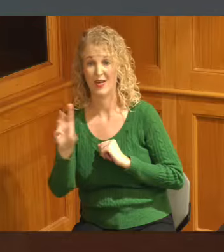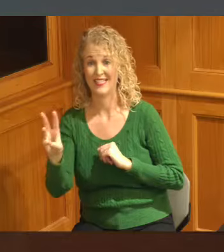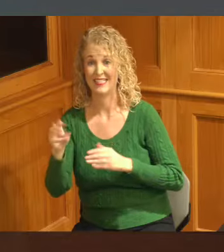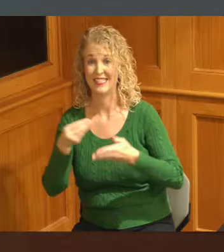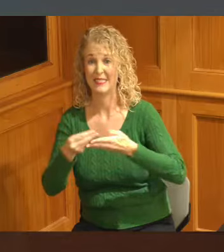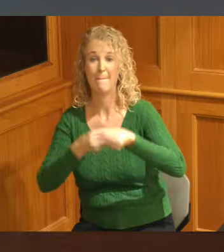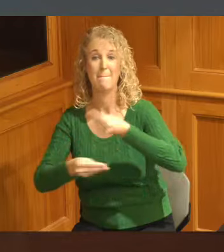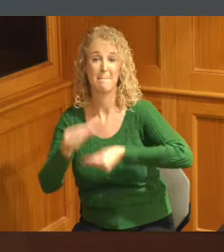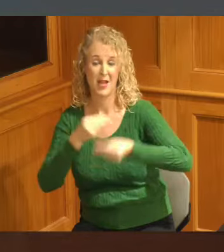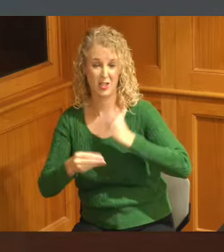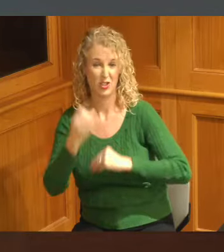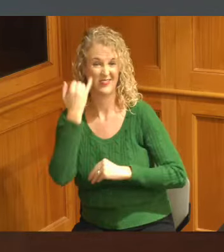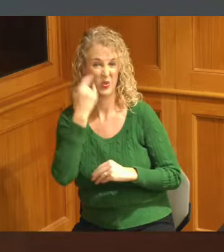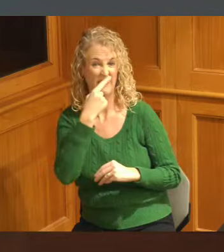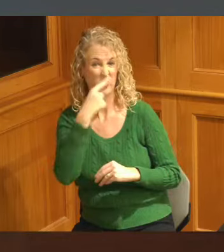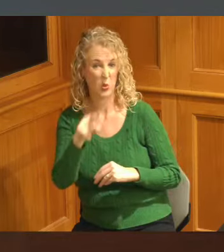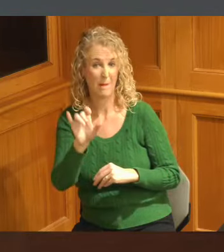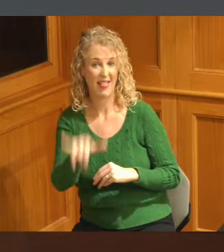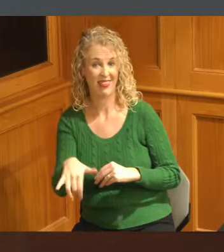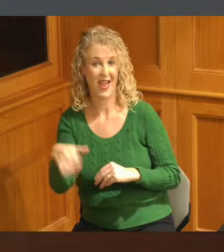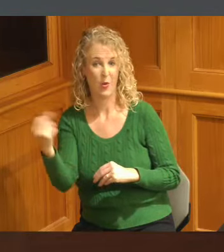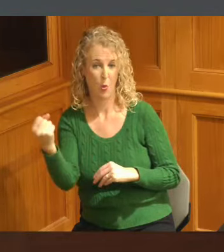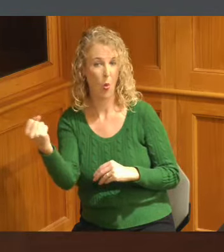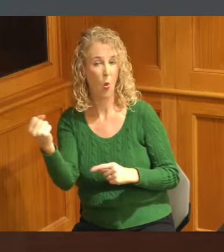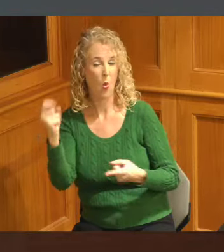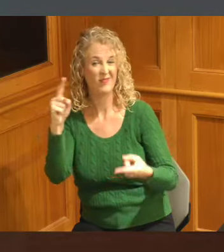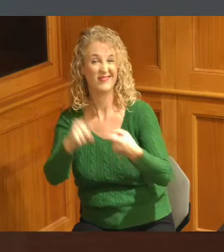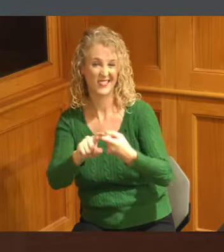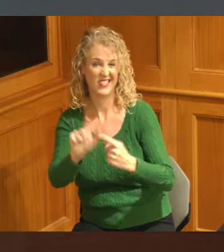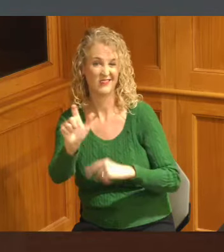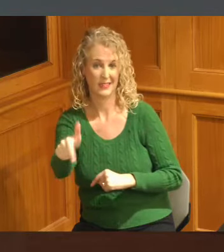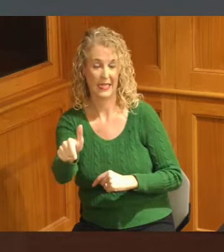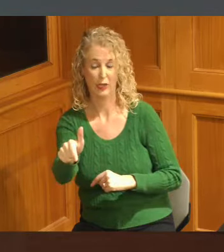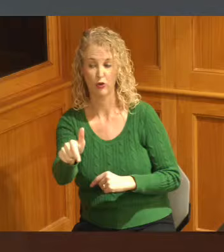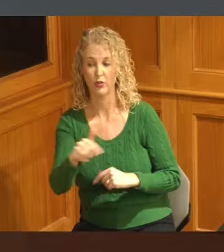think it would be appropriate just to lump that item in with with that discussion which we'll